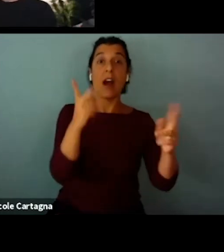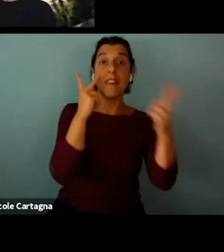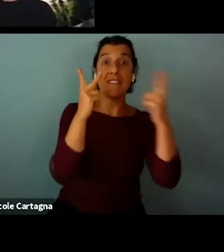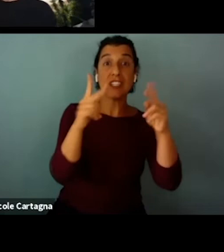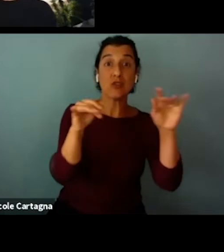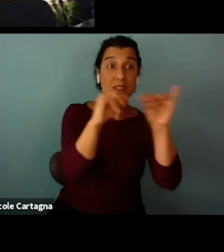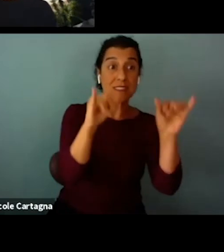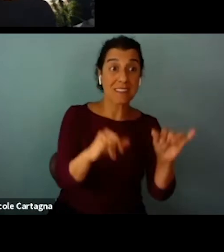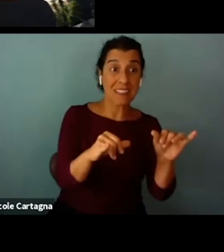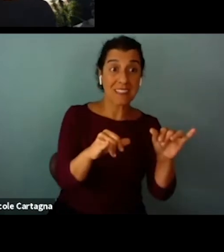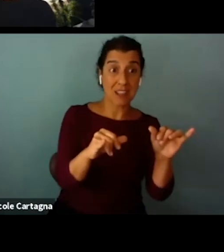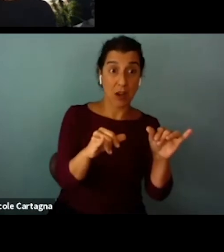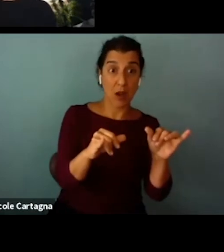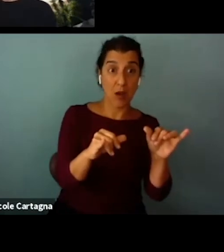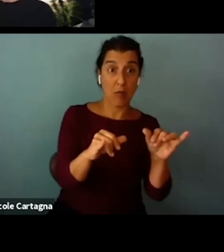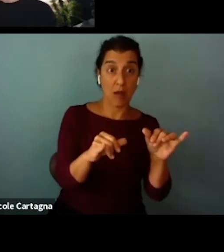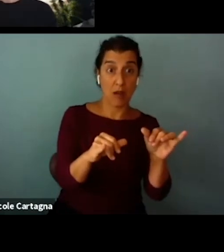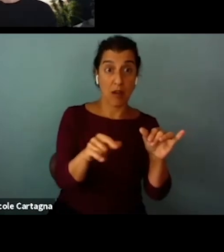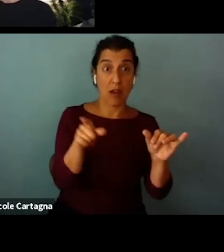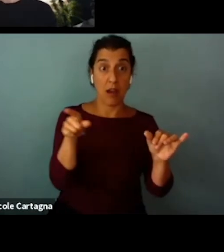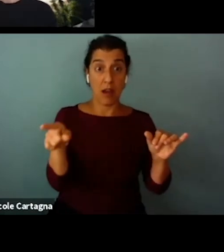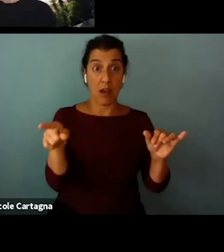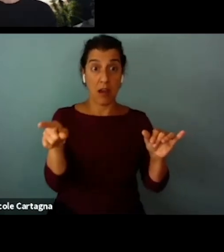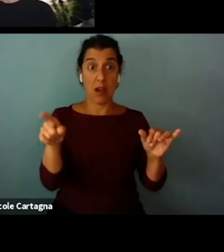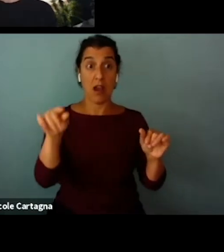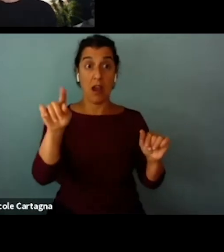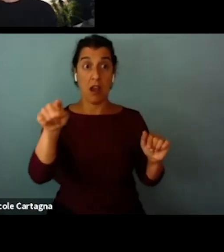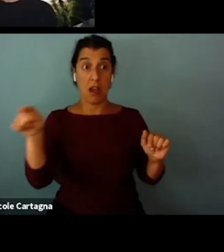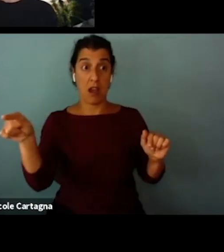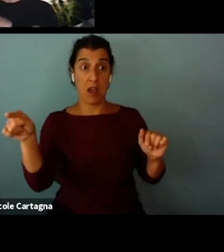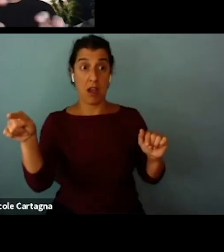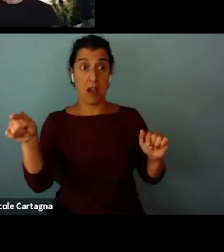as she's um so you'll see things like edge detection color movement